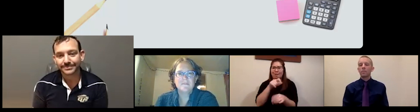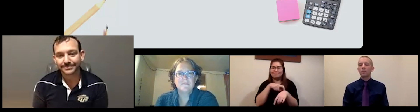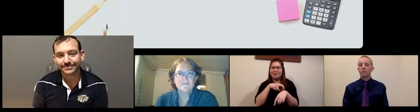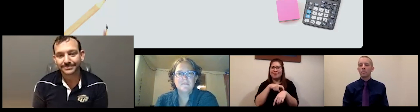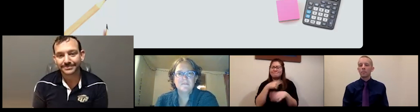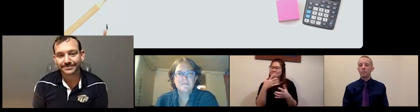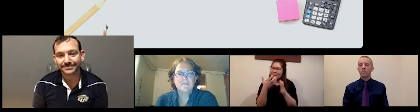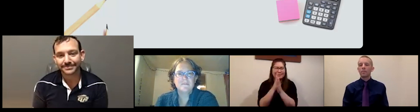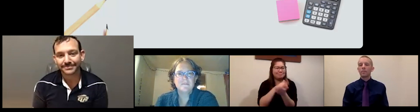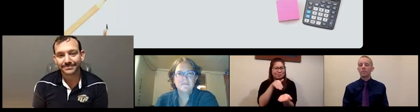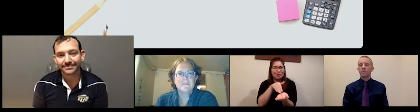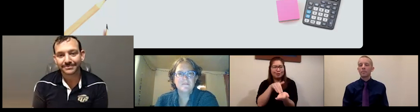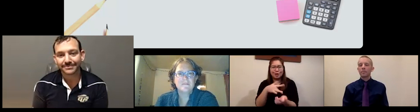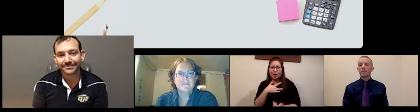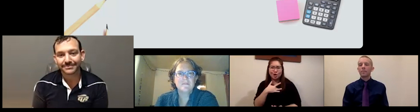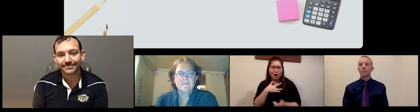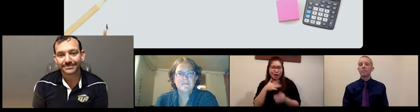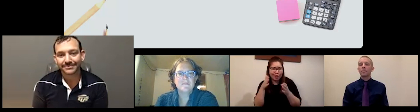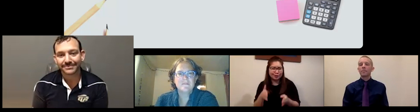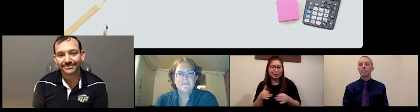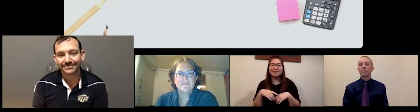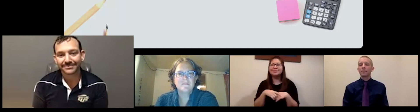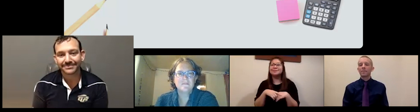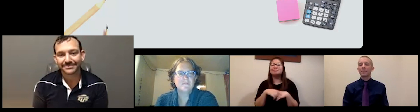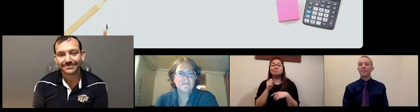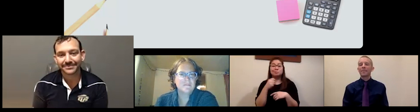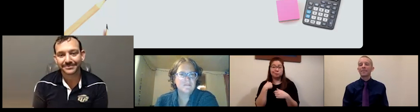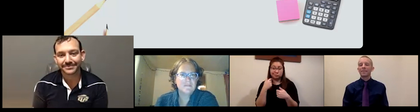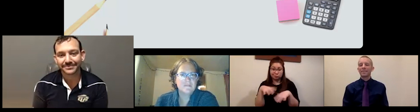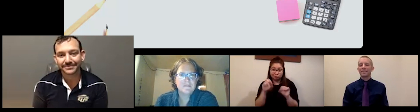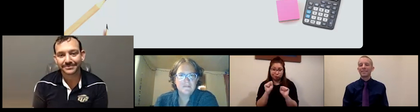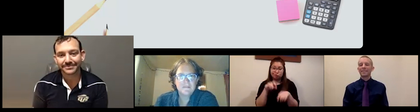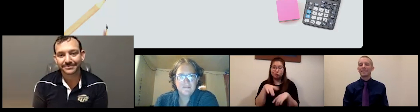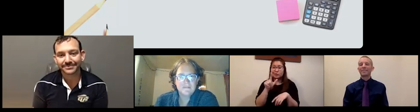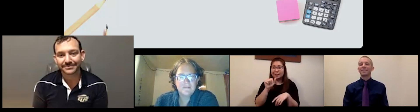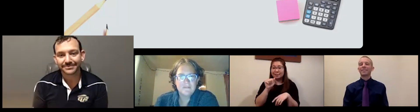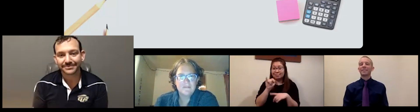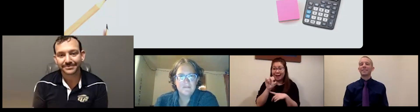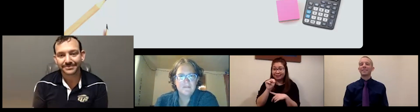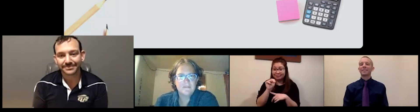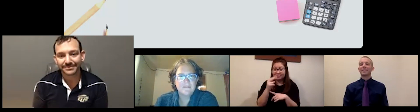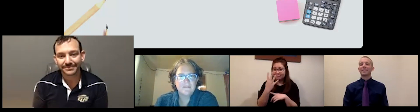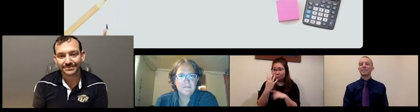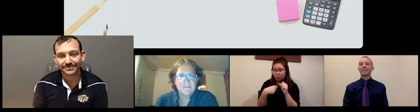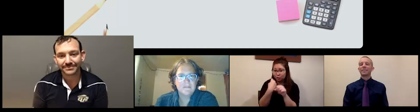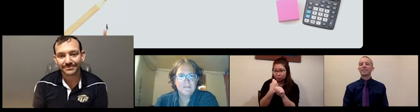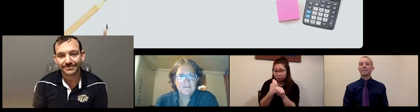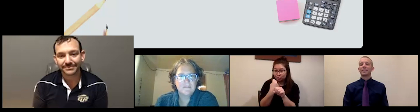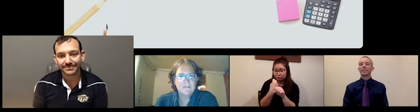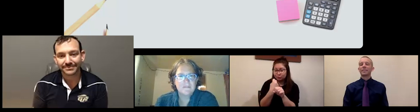At that time, I wanted to become a doctor, so I took Latin for four years.